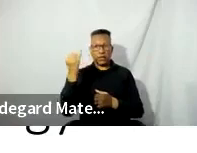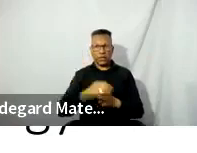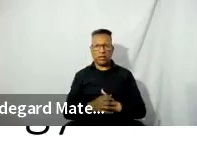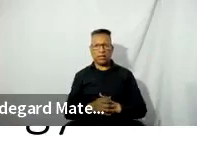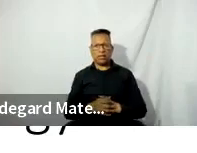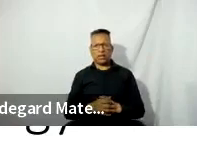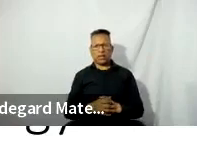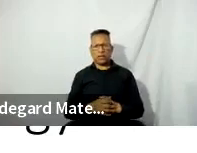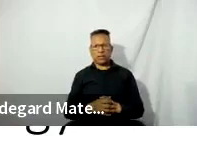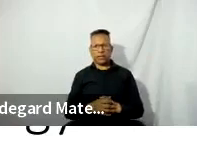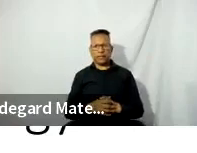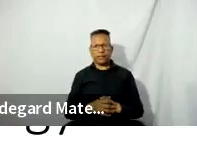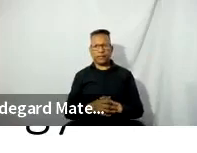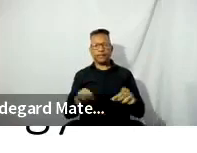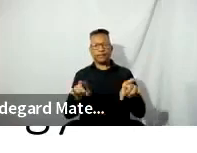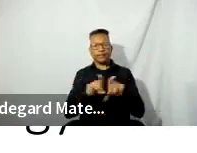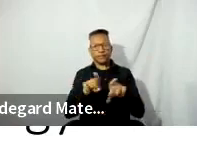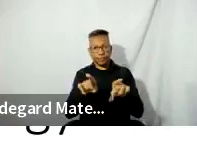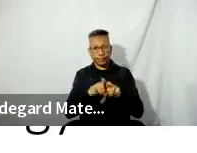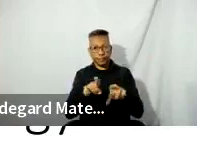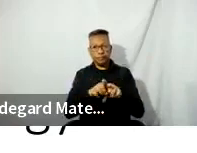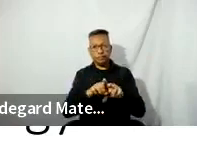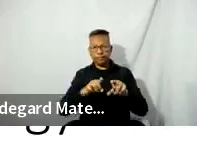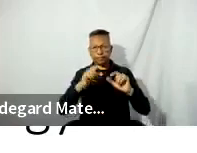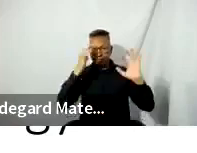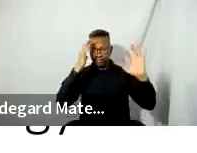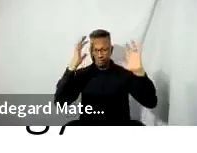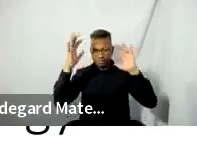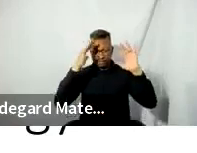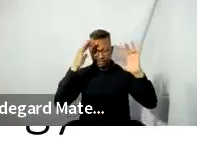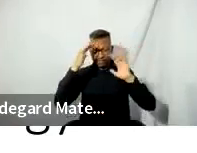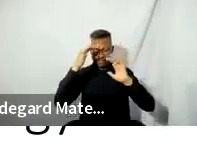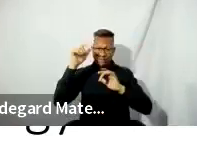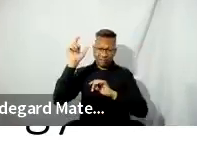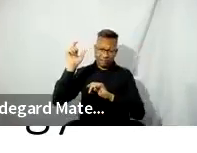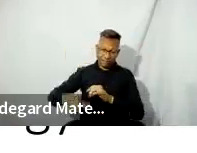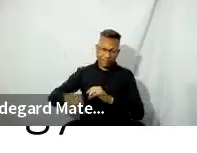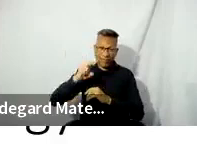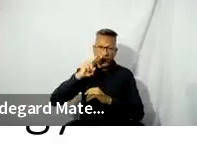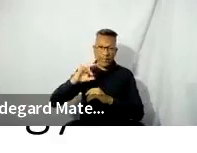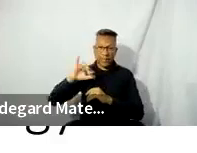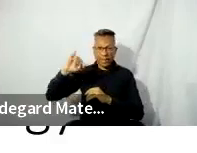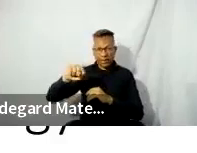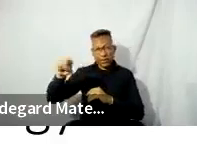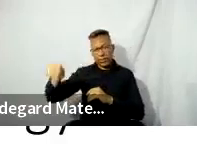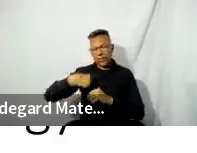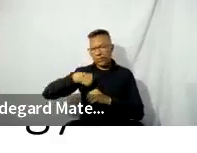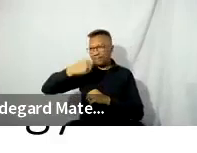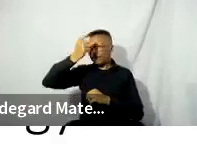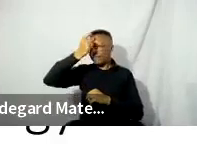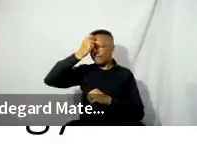go 's 's thinking up to that 's thinking up to that point about the problem of human consciousness about the